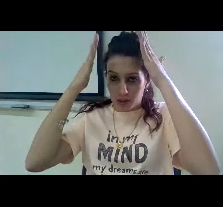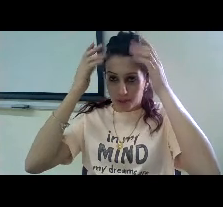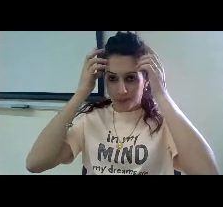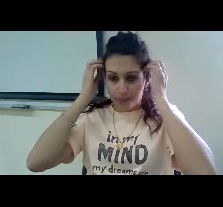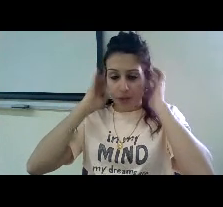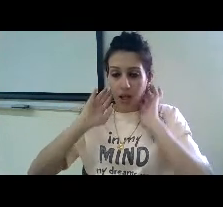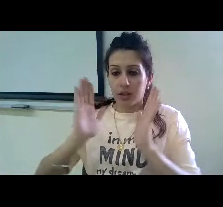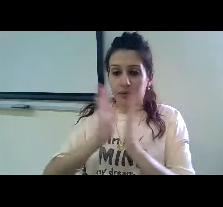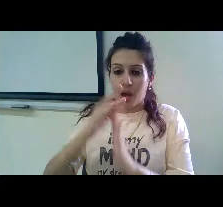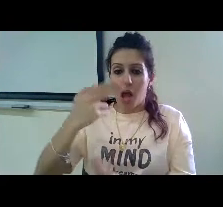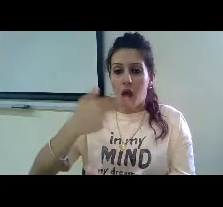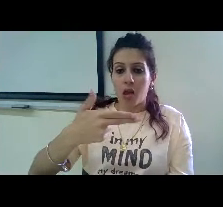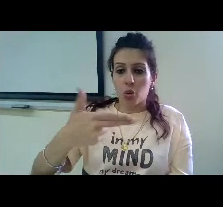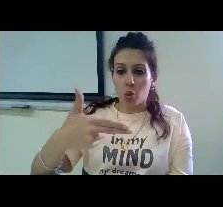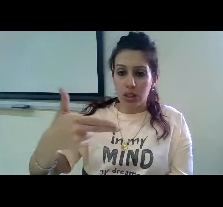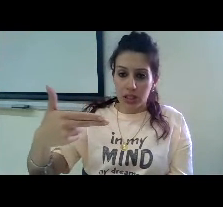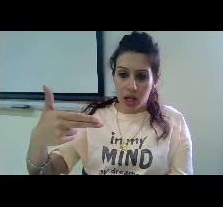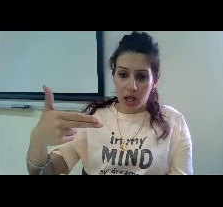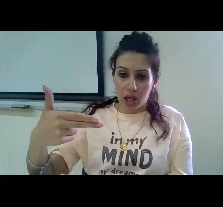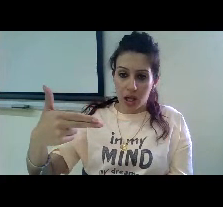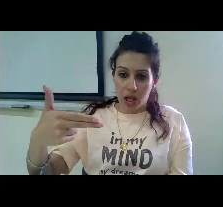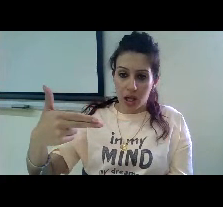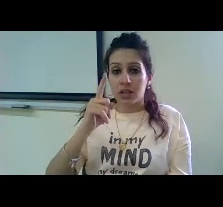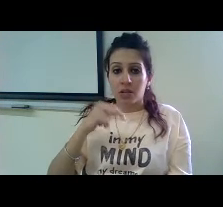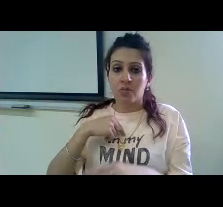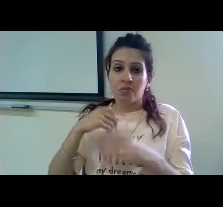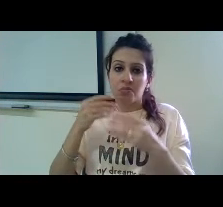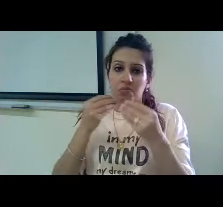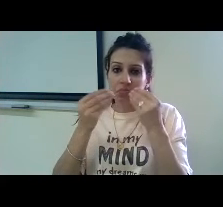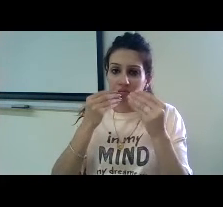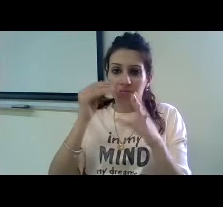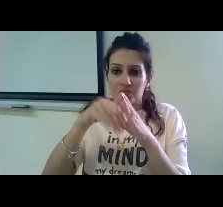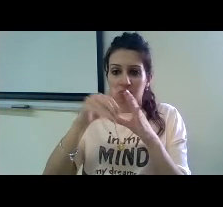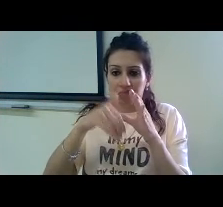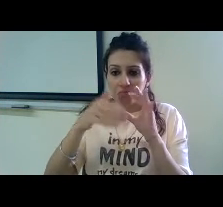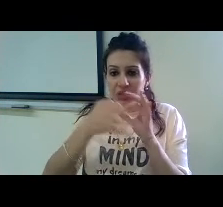Also the grading so teachers now can give